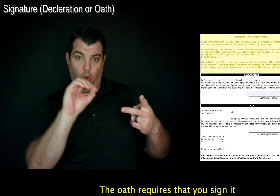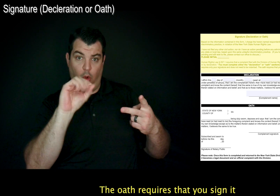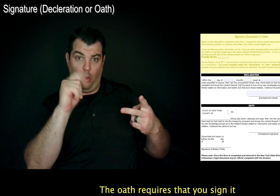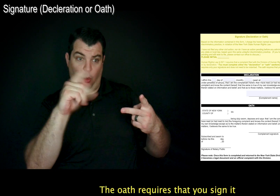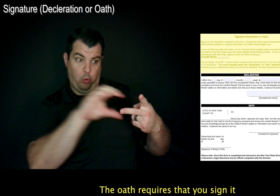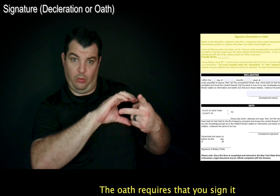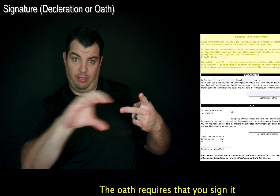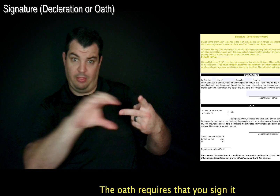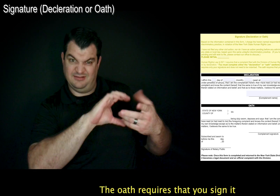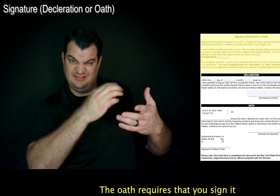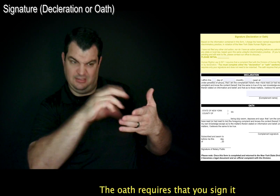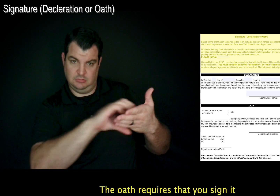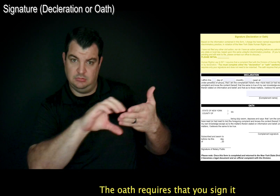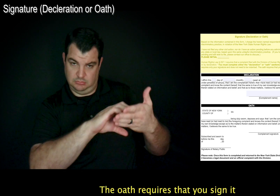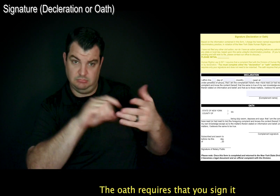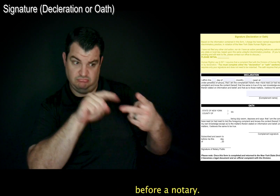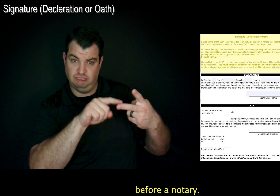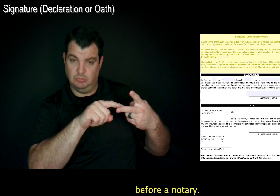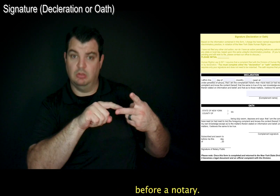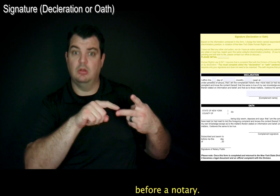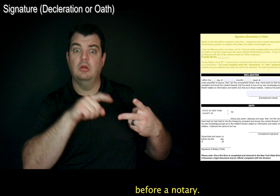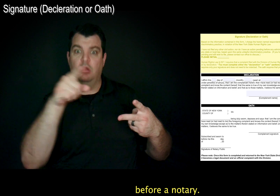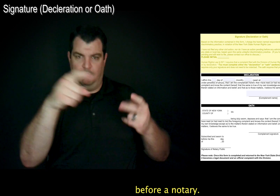The oath requires that you sign it before a notary.